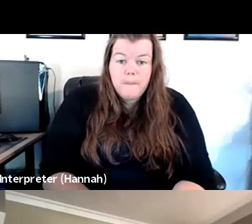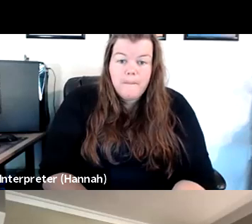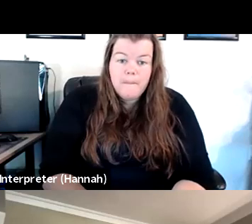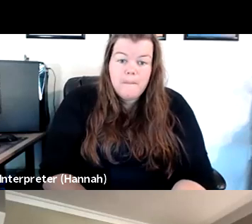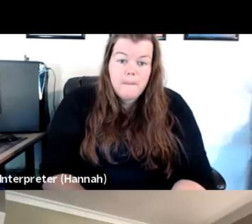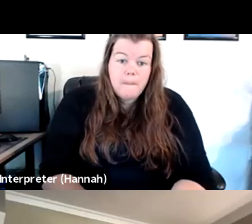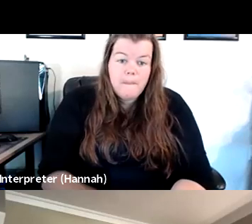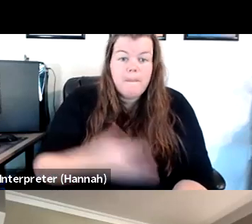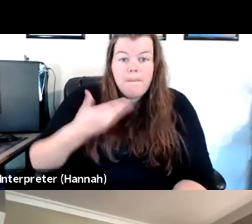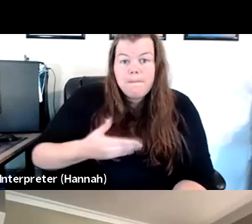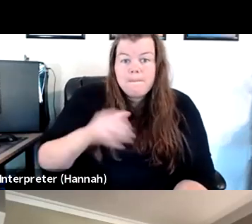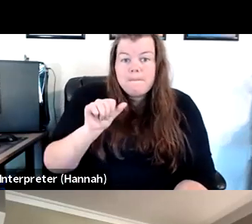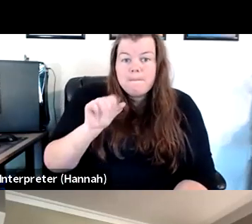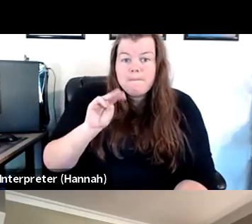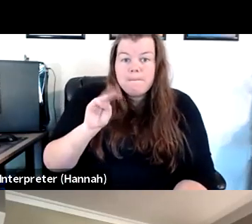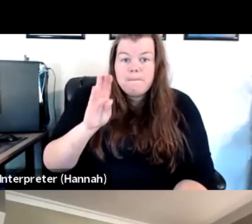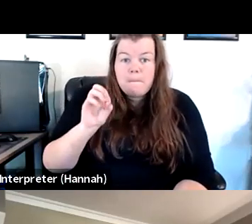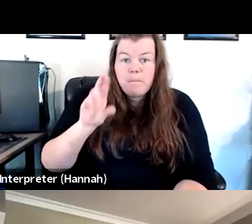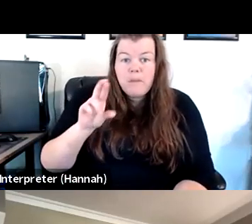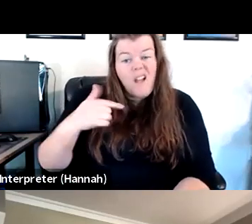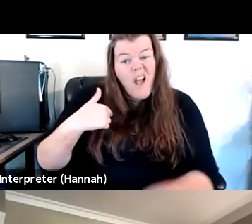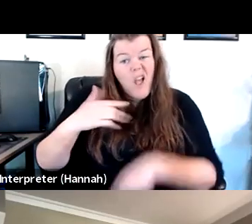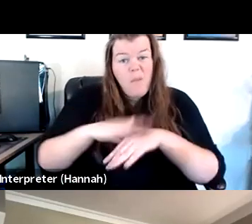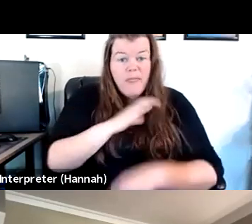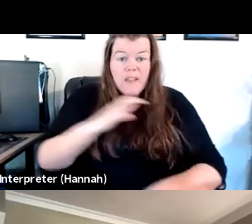This is Amber. I'm on the Steering Committee and I know I'm just the one one person on there but I